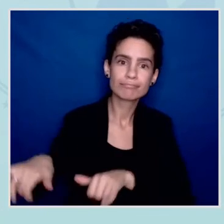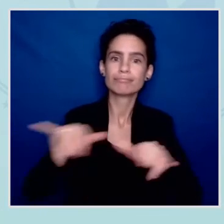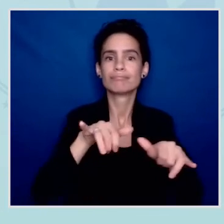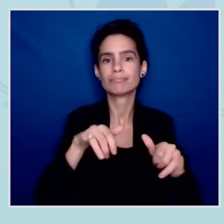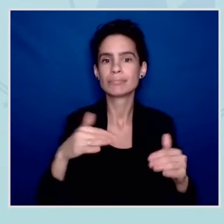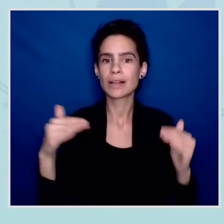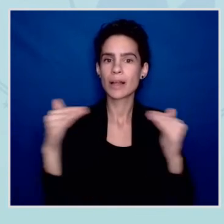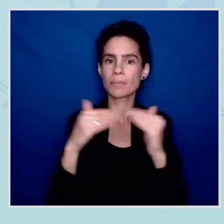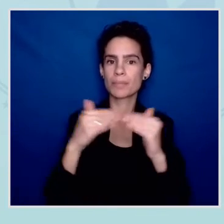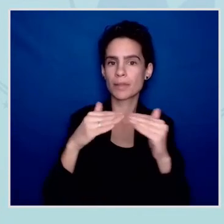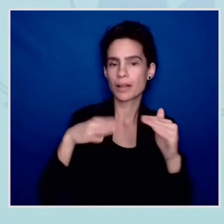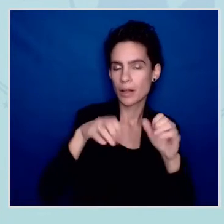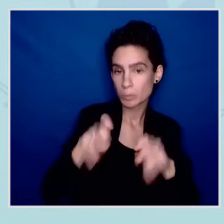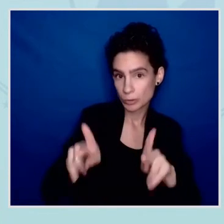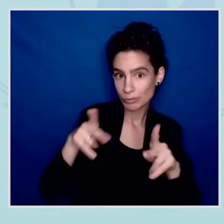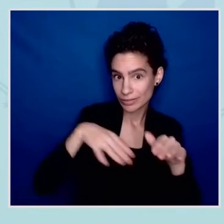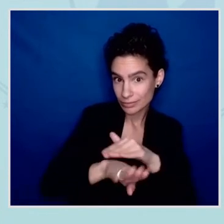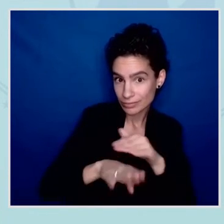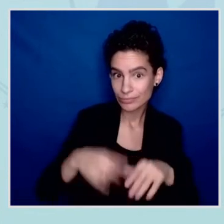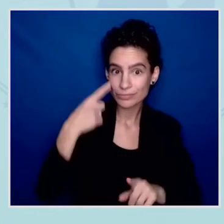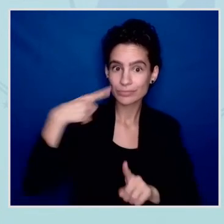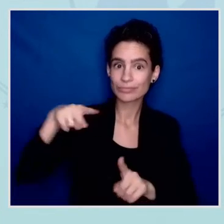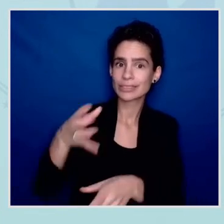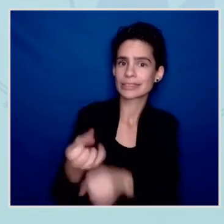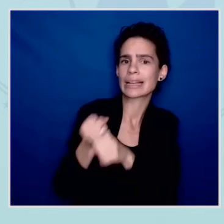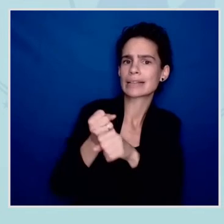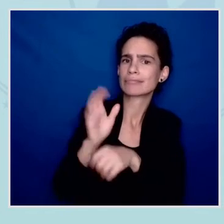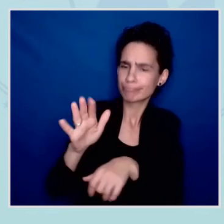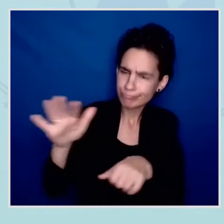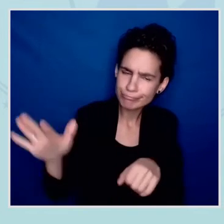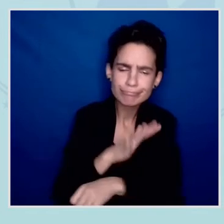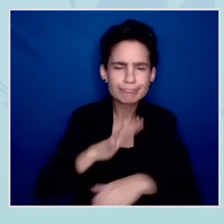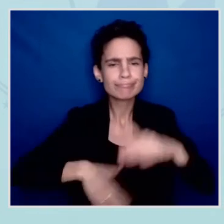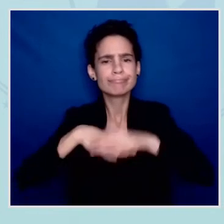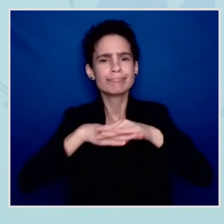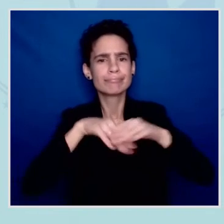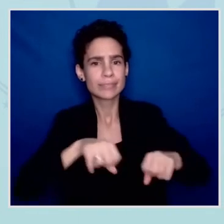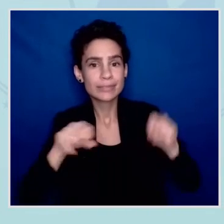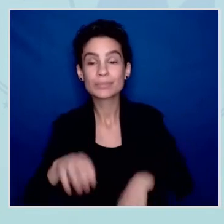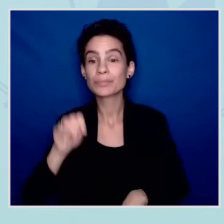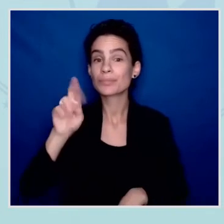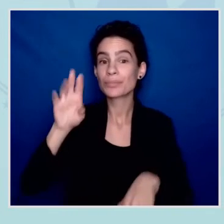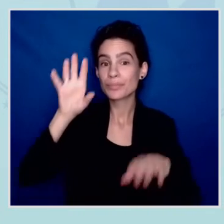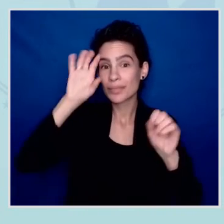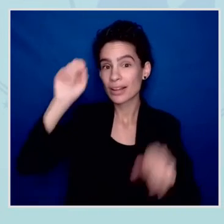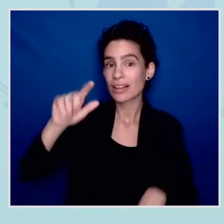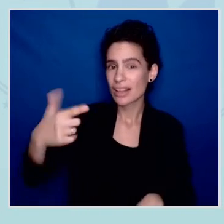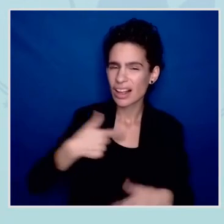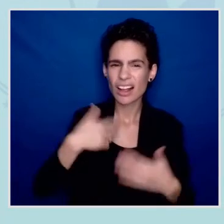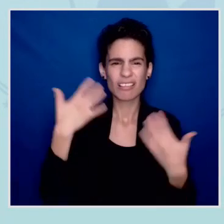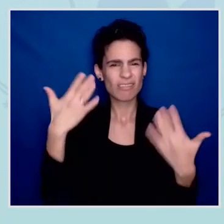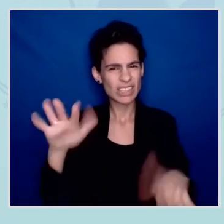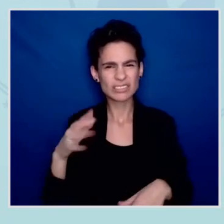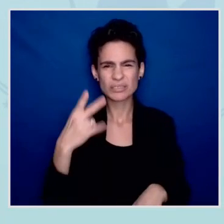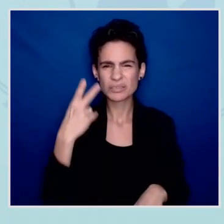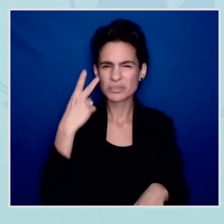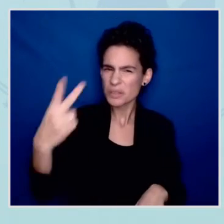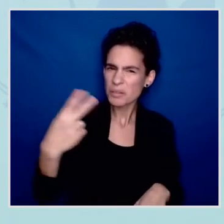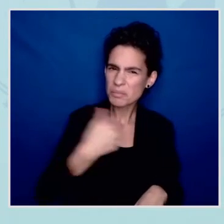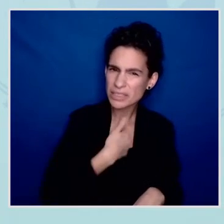EXPERIENCE AND CAPABLE SERVICE